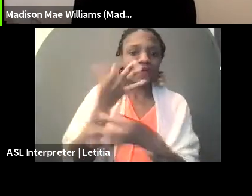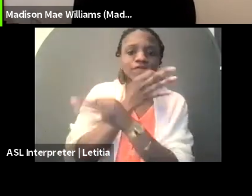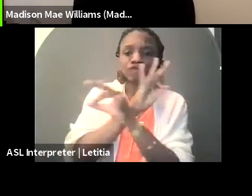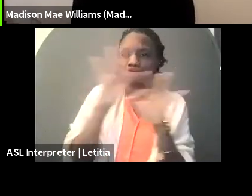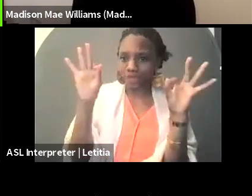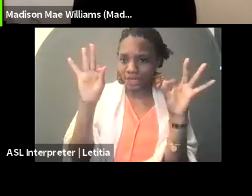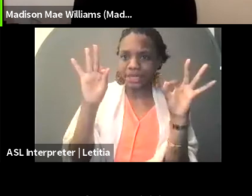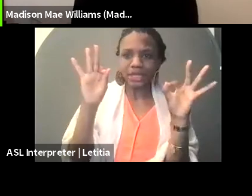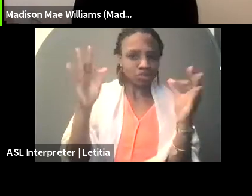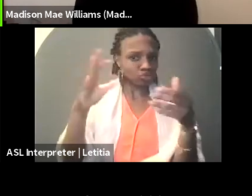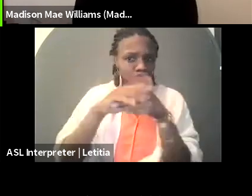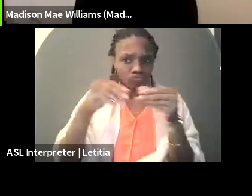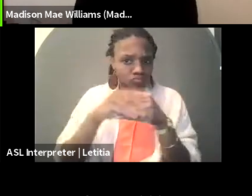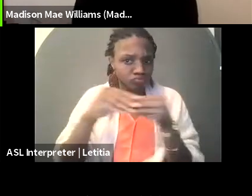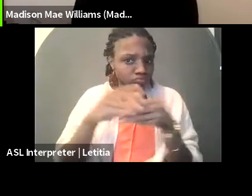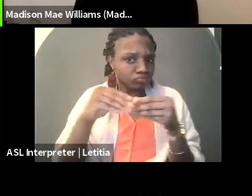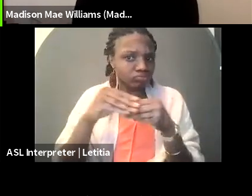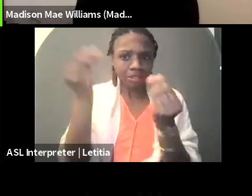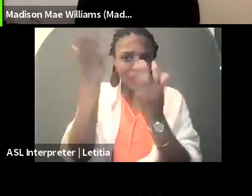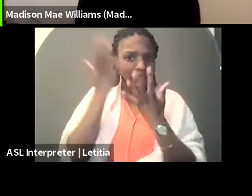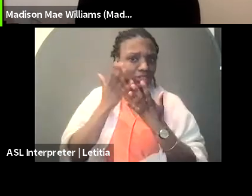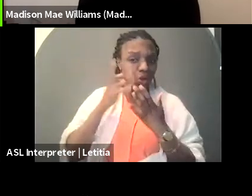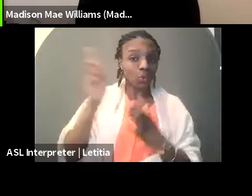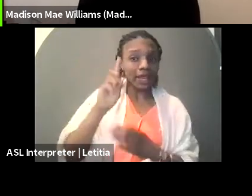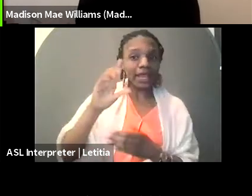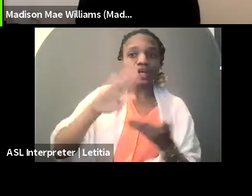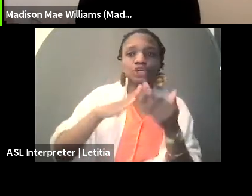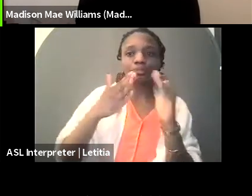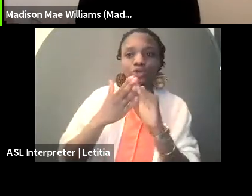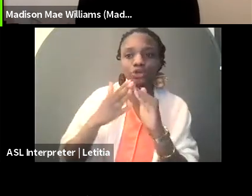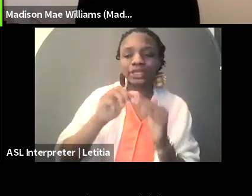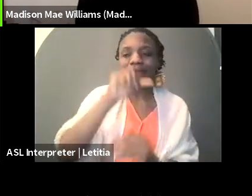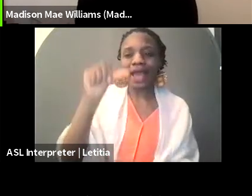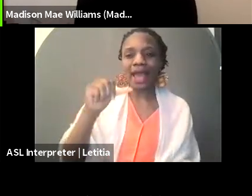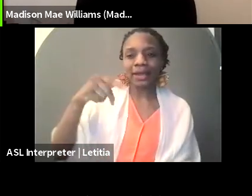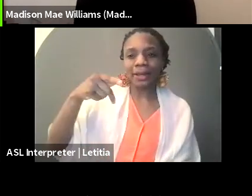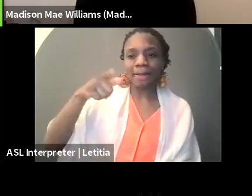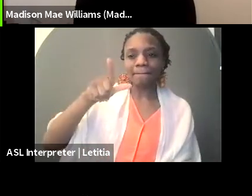and questions to us @communityatplaywrightsrealm.org.